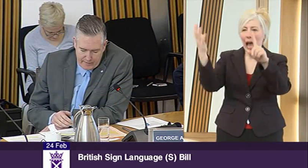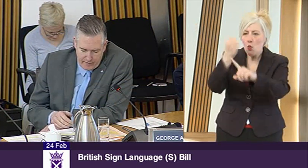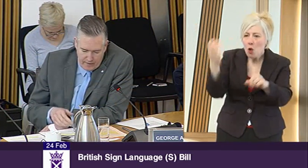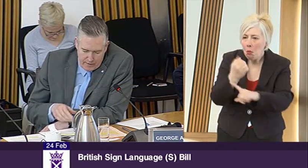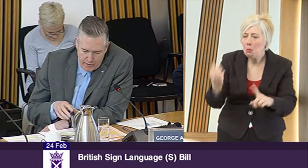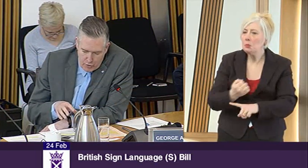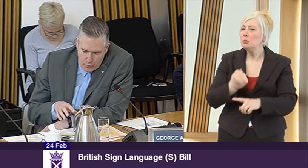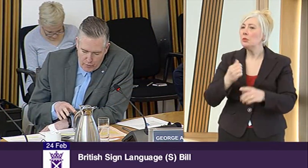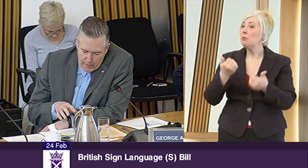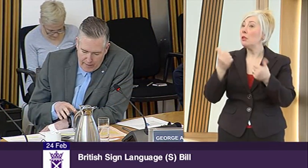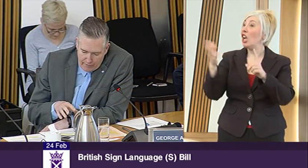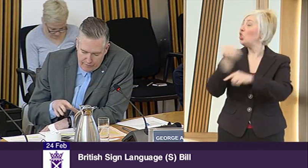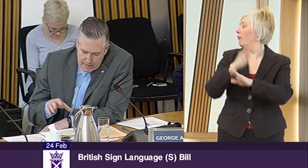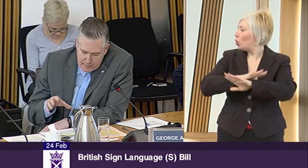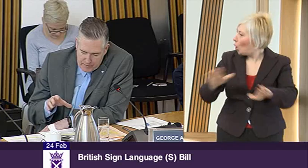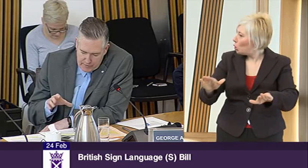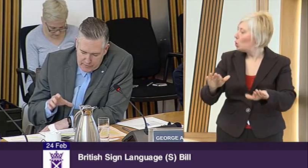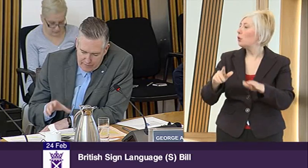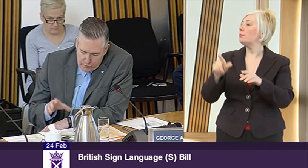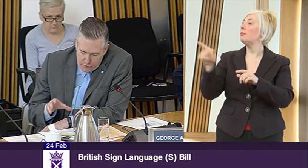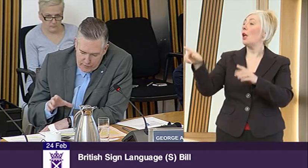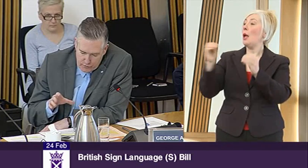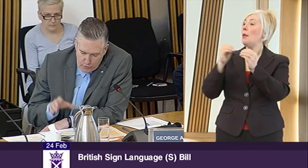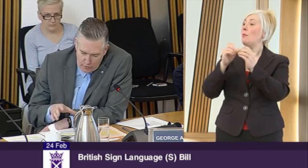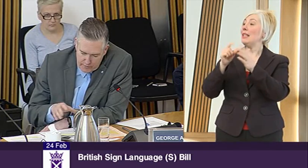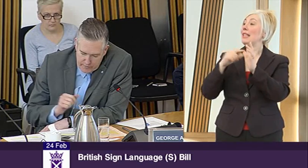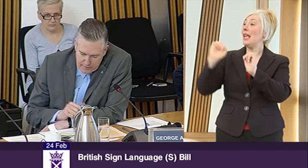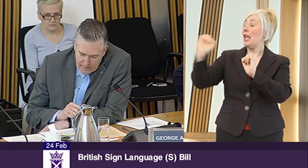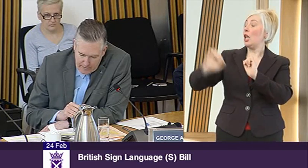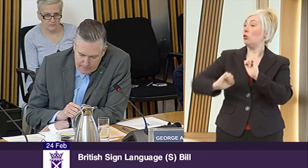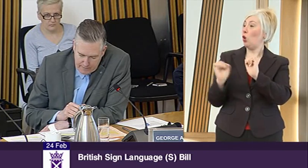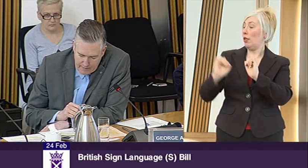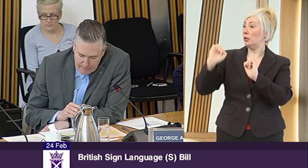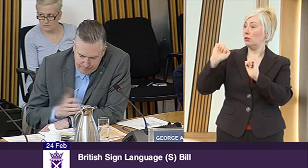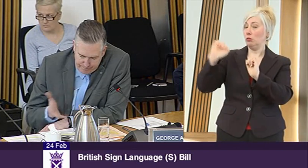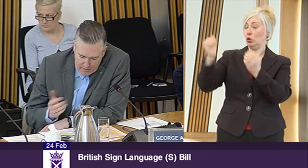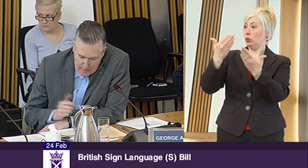outcomes attained”. I read the written submission from the British Deaf Association Scotland,